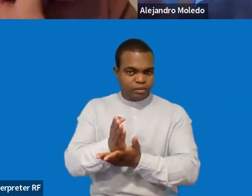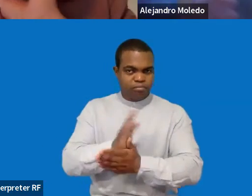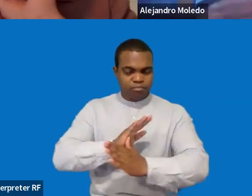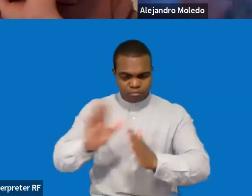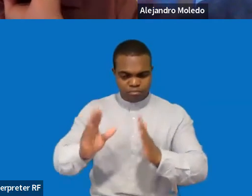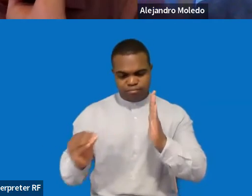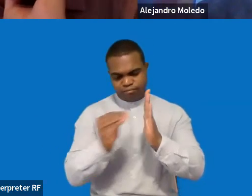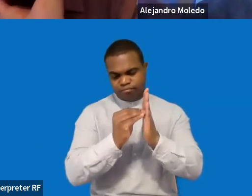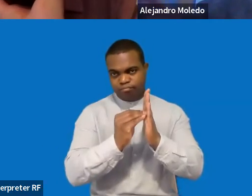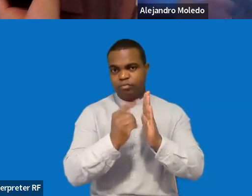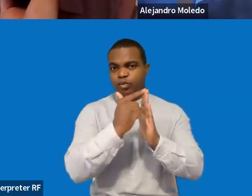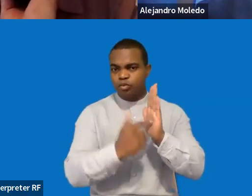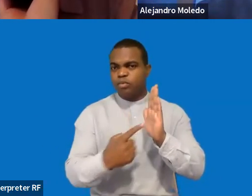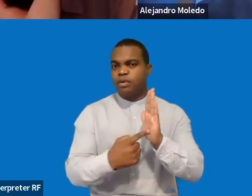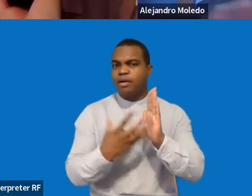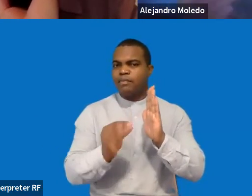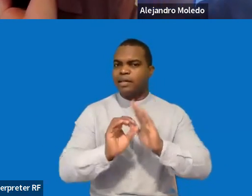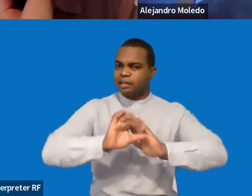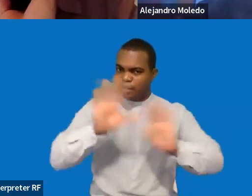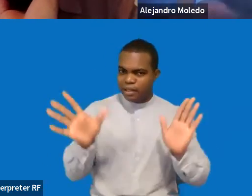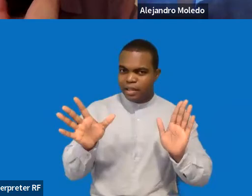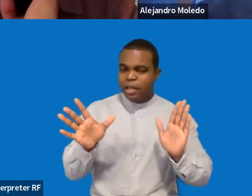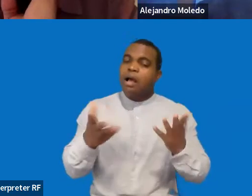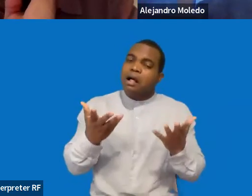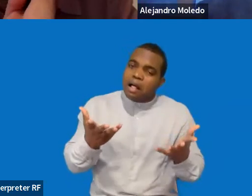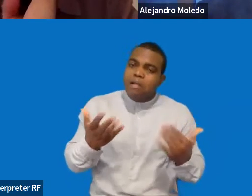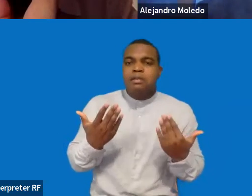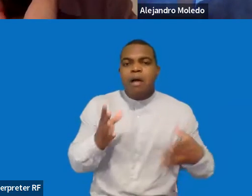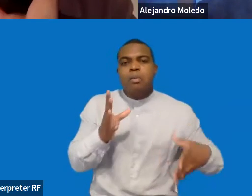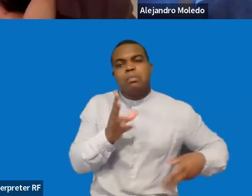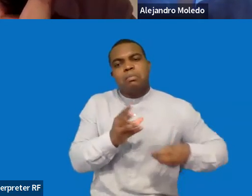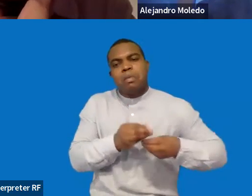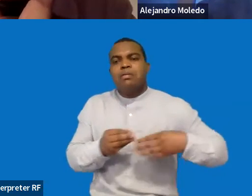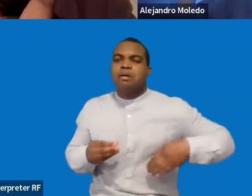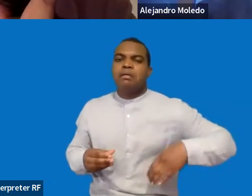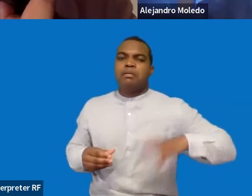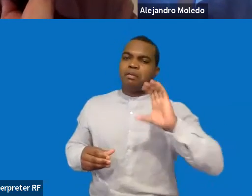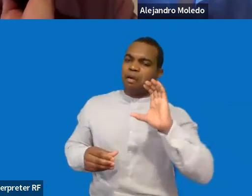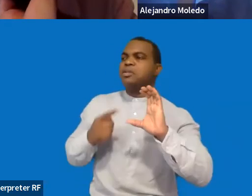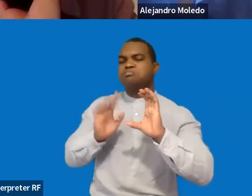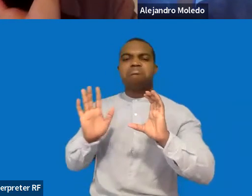for you, if you decide to use it when you travel abroad. When you are visiting another EU country